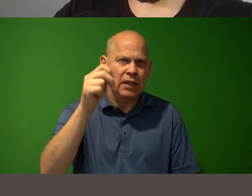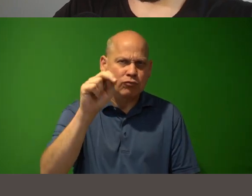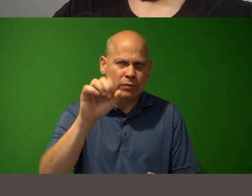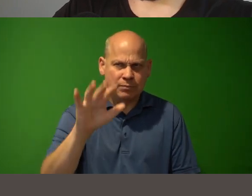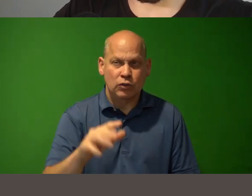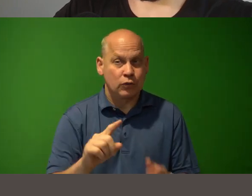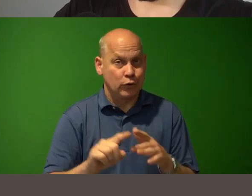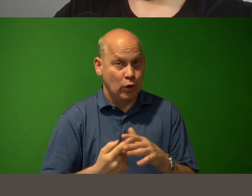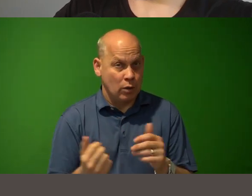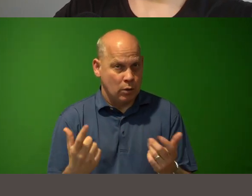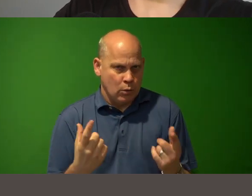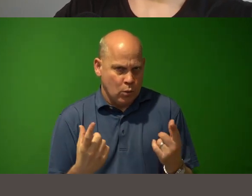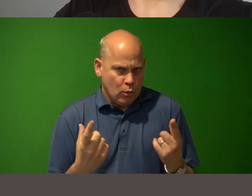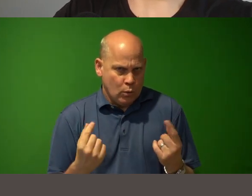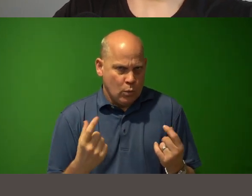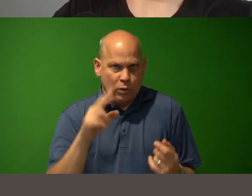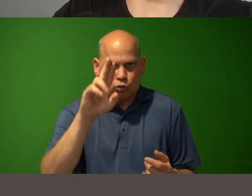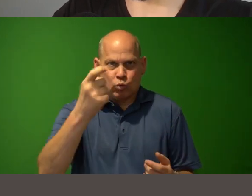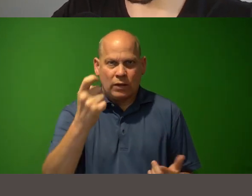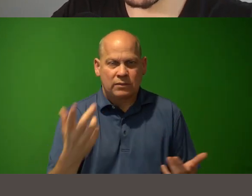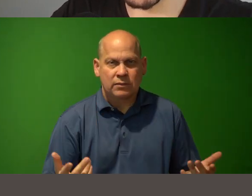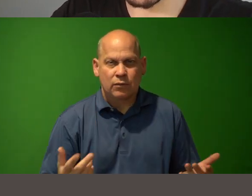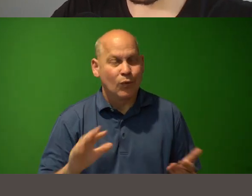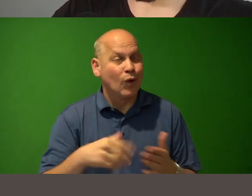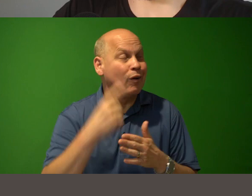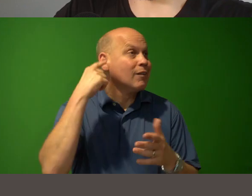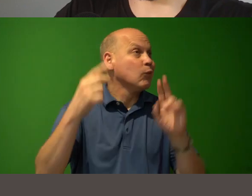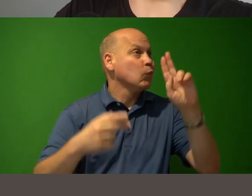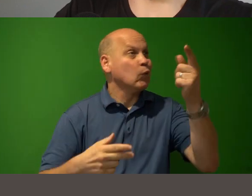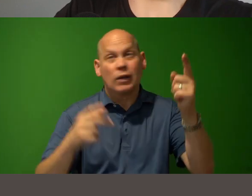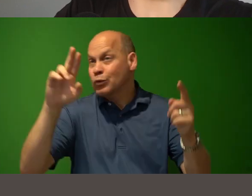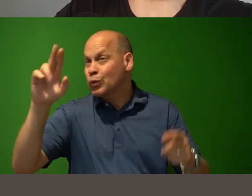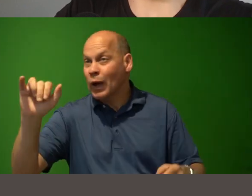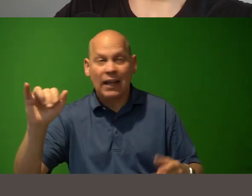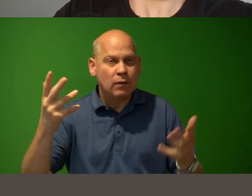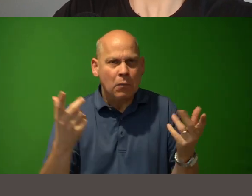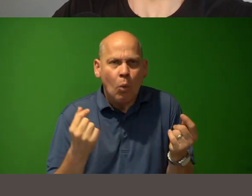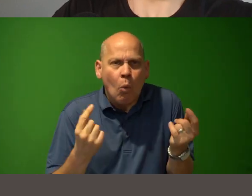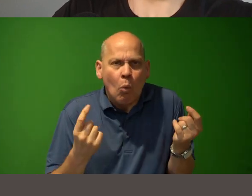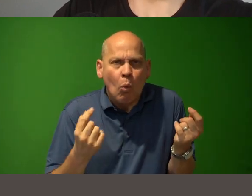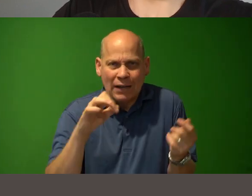Starting with what is UX? We all hear about UX and UI, but what is it?